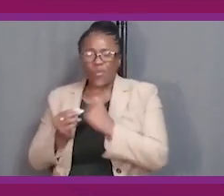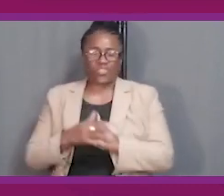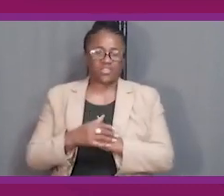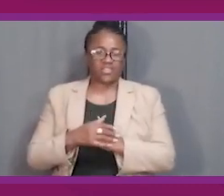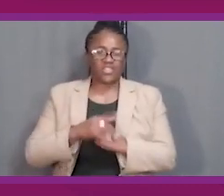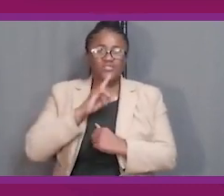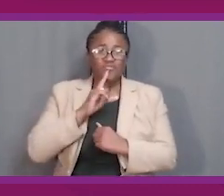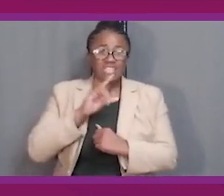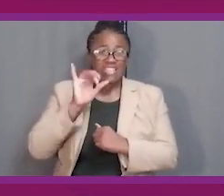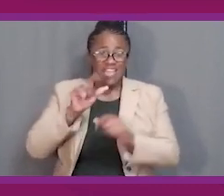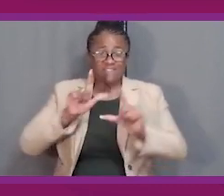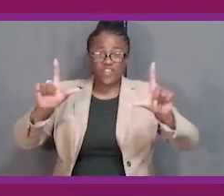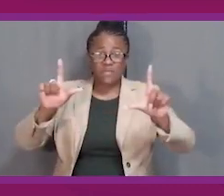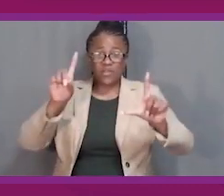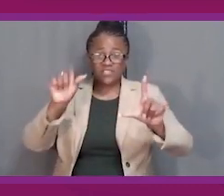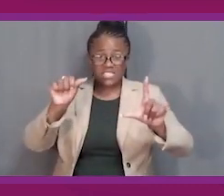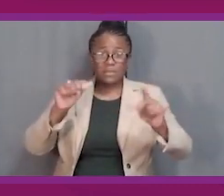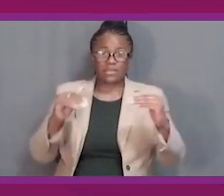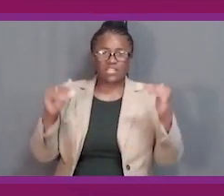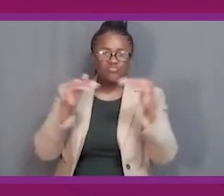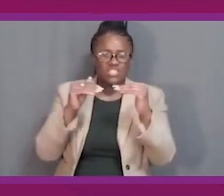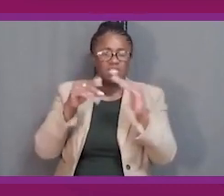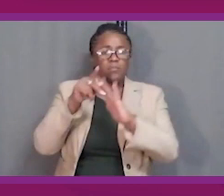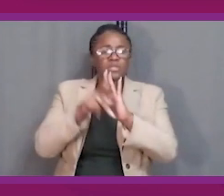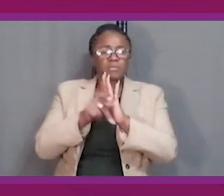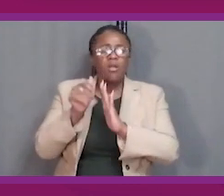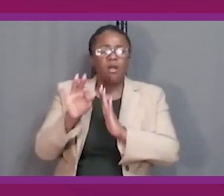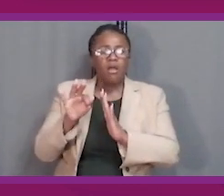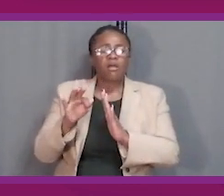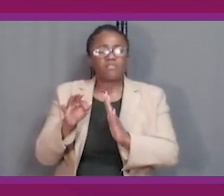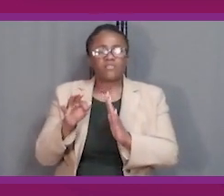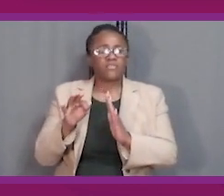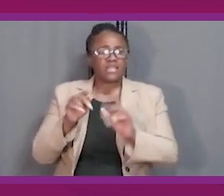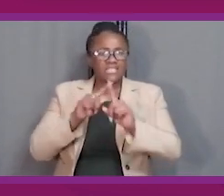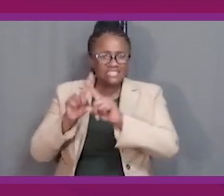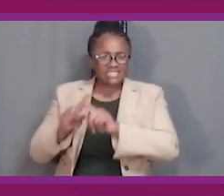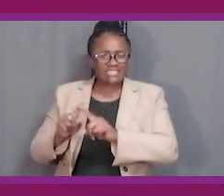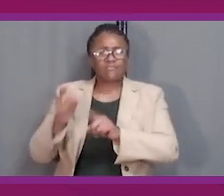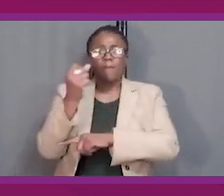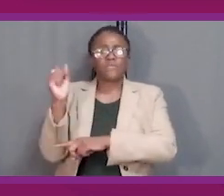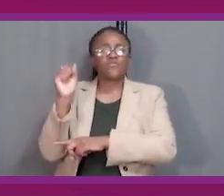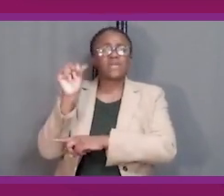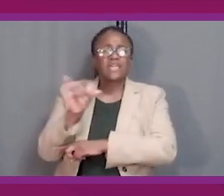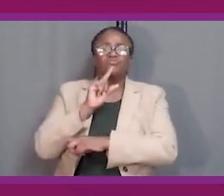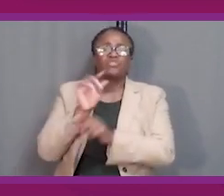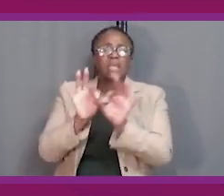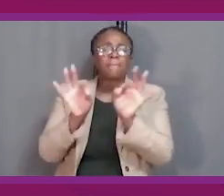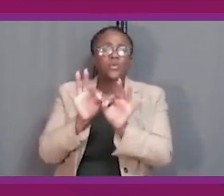I think it's so important that we don't see all of our marginalized identities as separate and